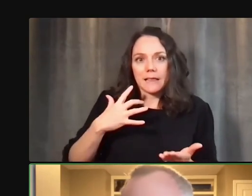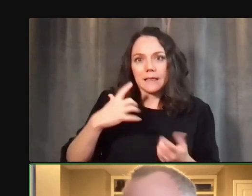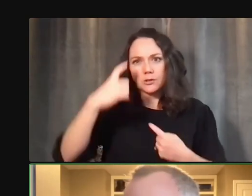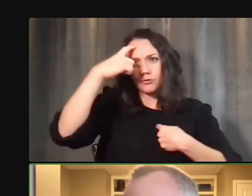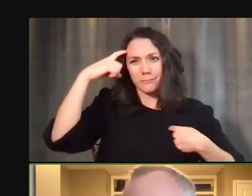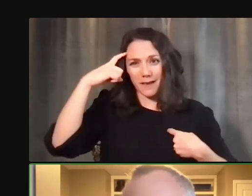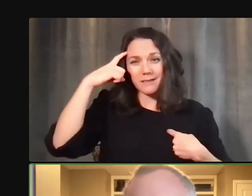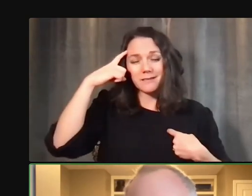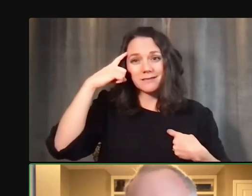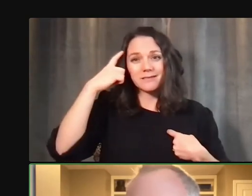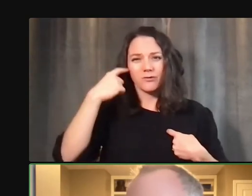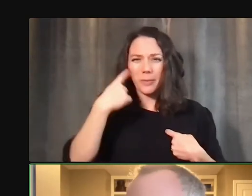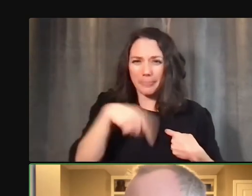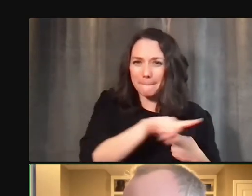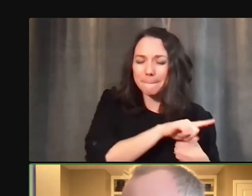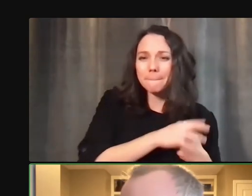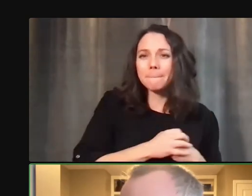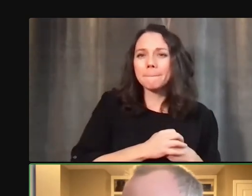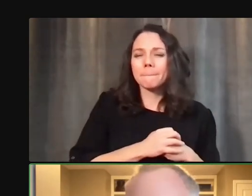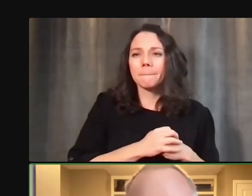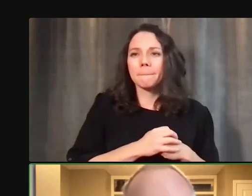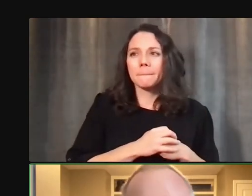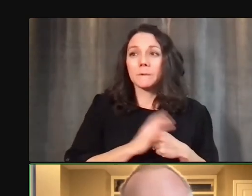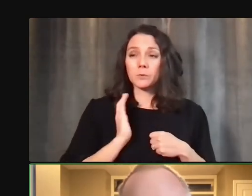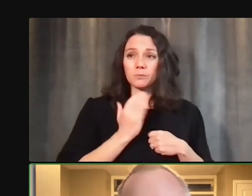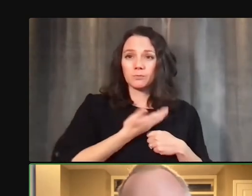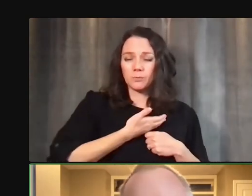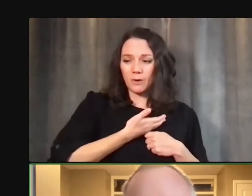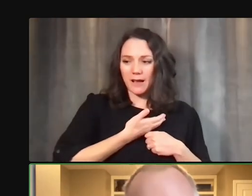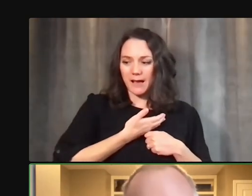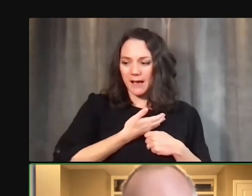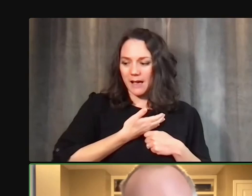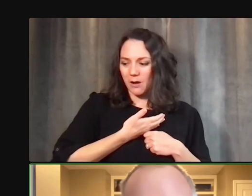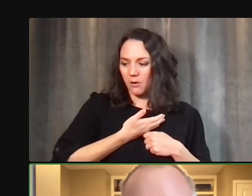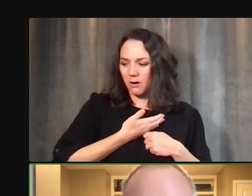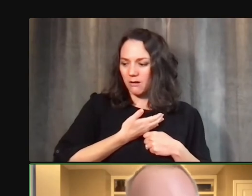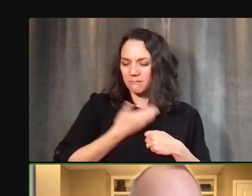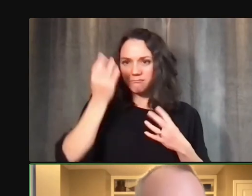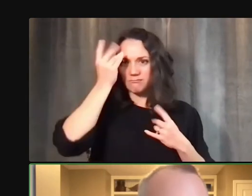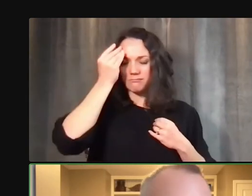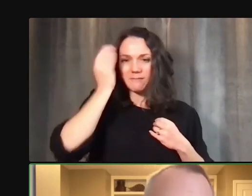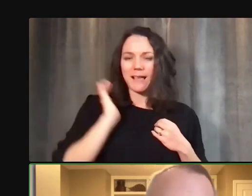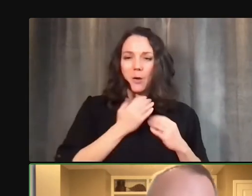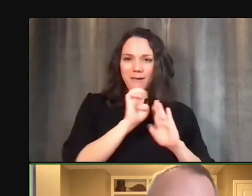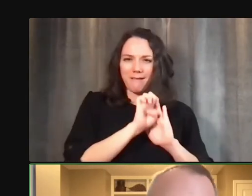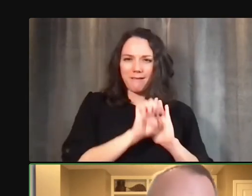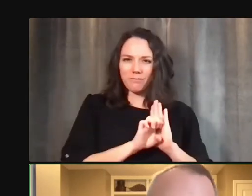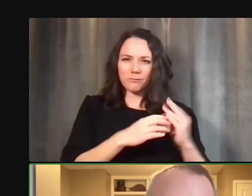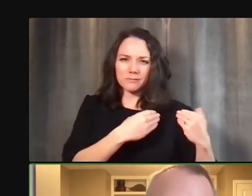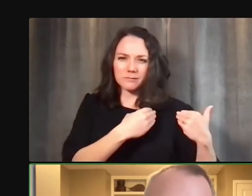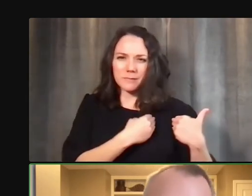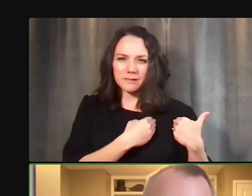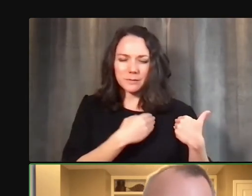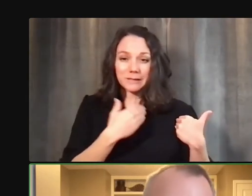And so the question becomes, what is the ethical obligation of the Museum in terms of helping people to navigate these challenges,